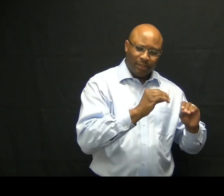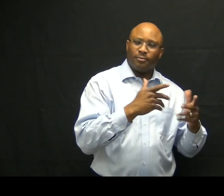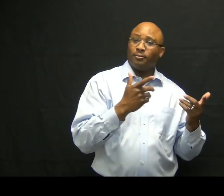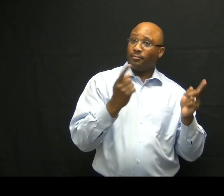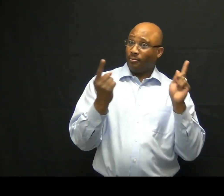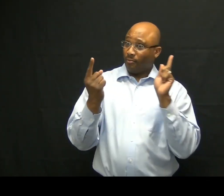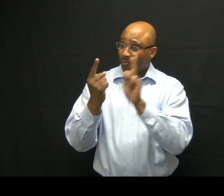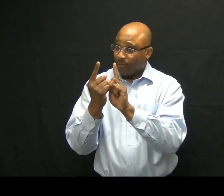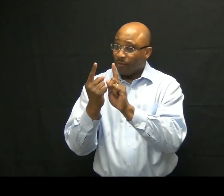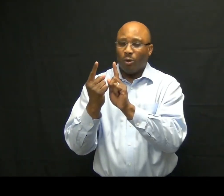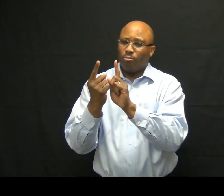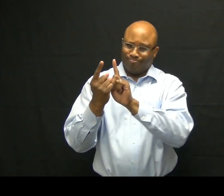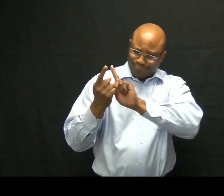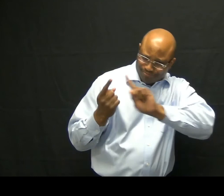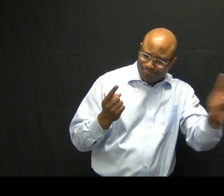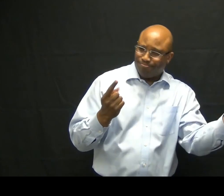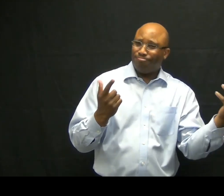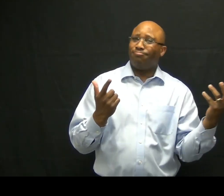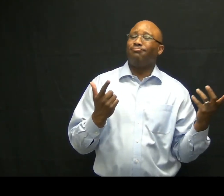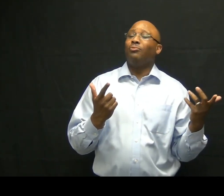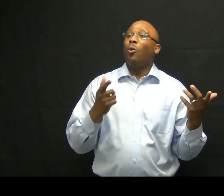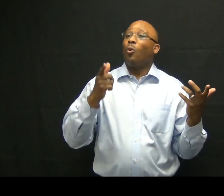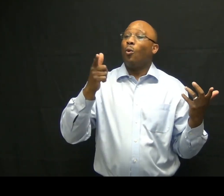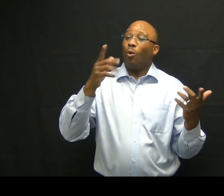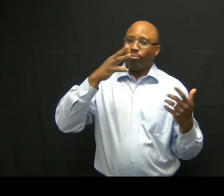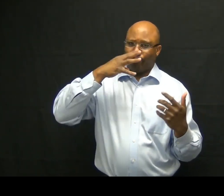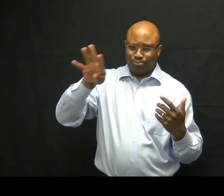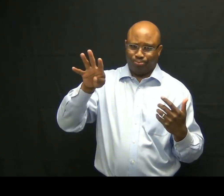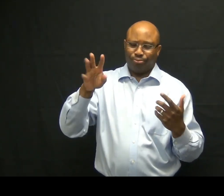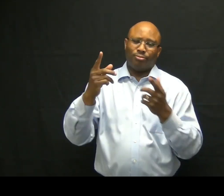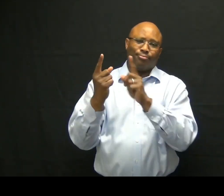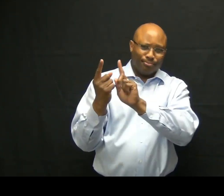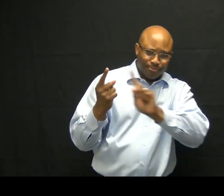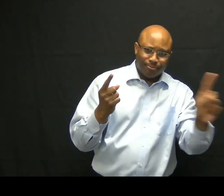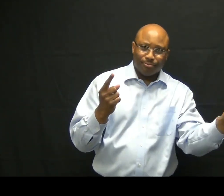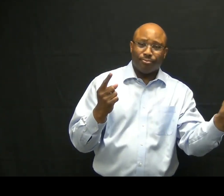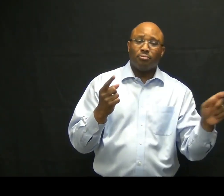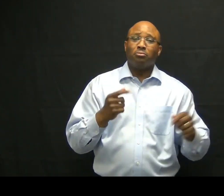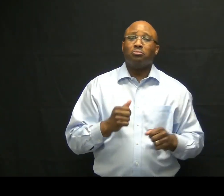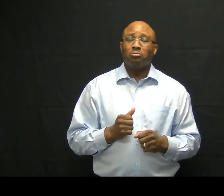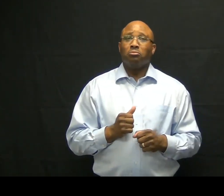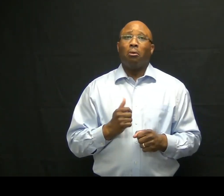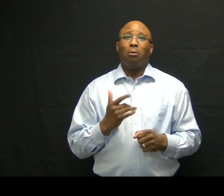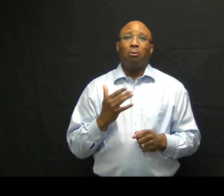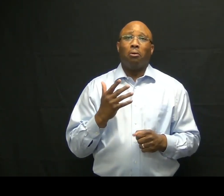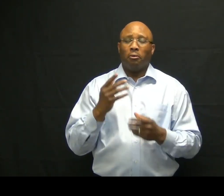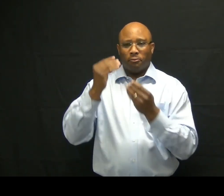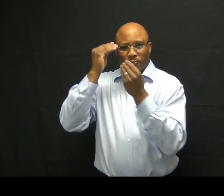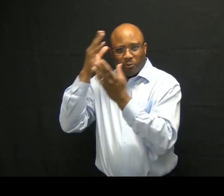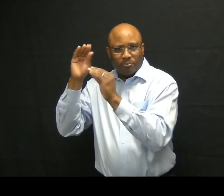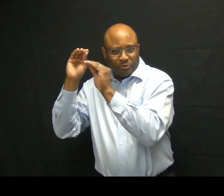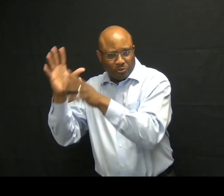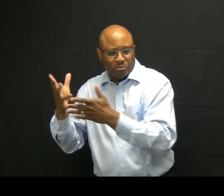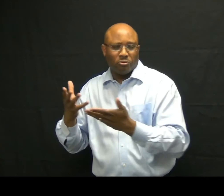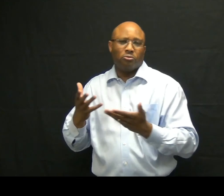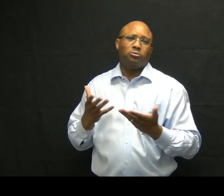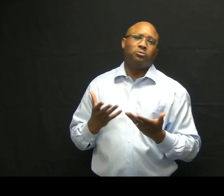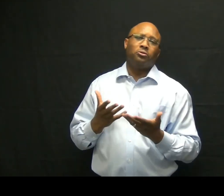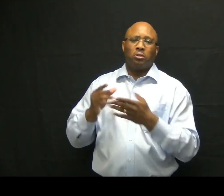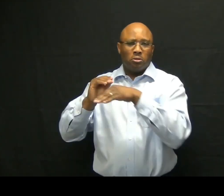Victims can be empowered by teaching them to ignore bullies, walk away, and